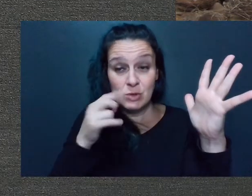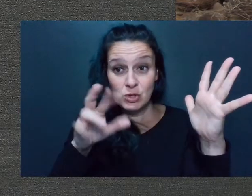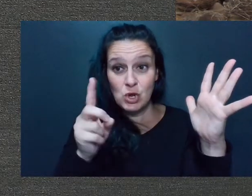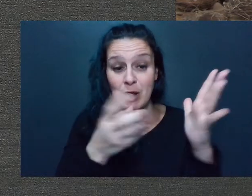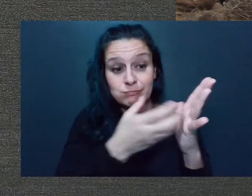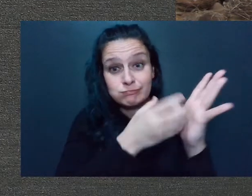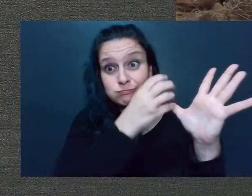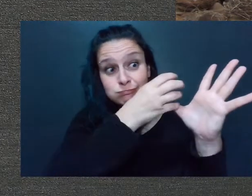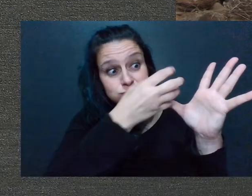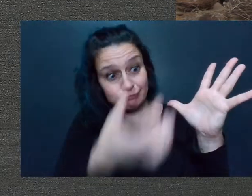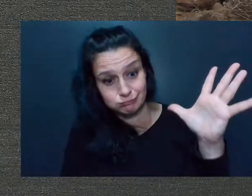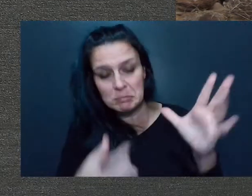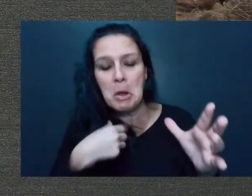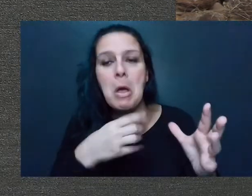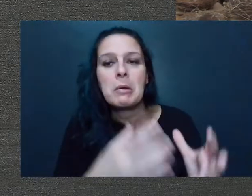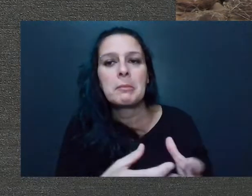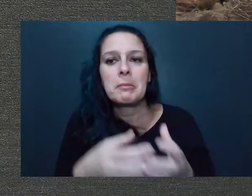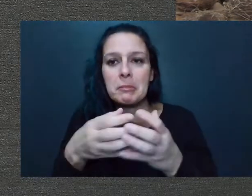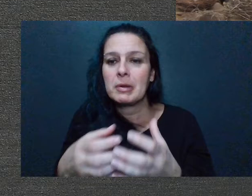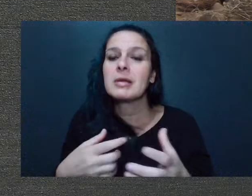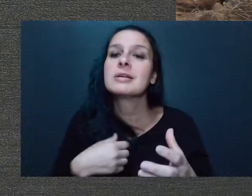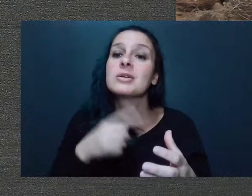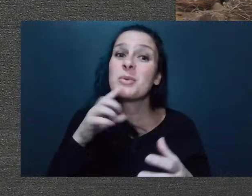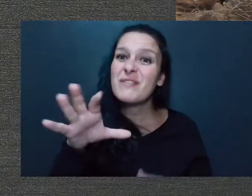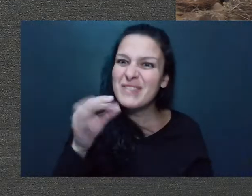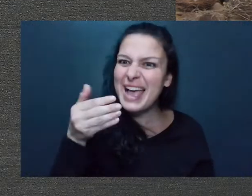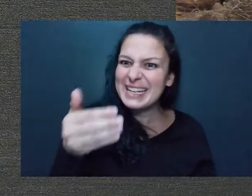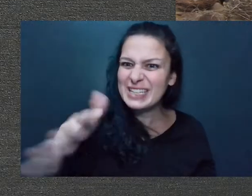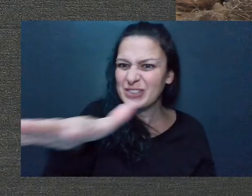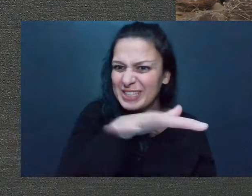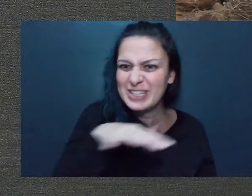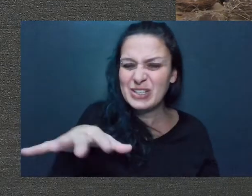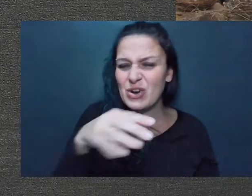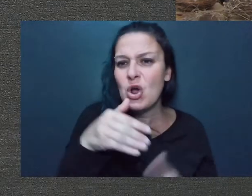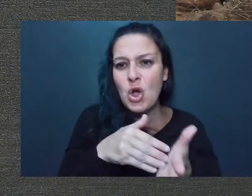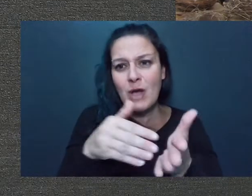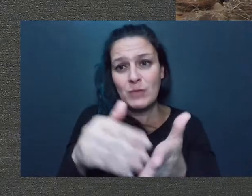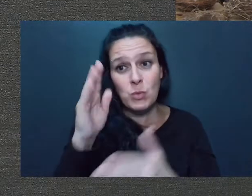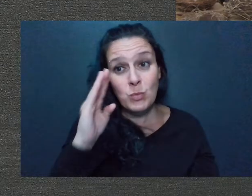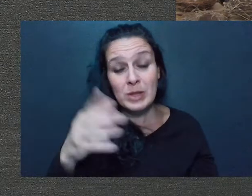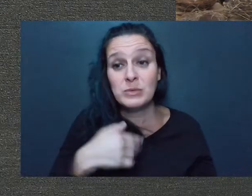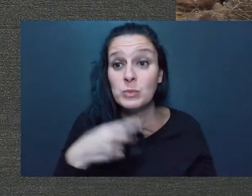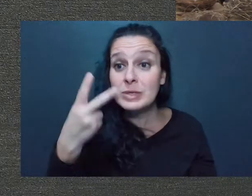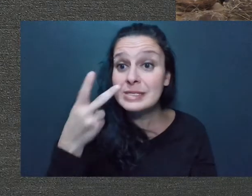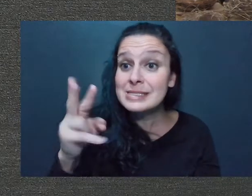but you will find those around where we are, where we live a lot. And you'll see robins.